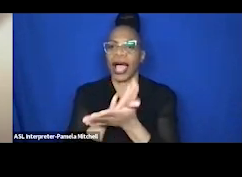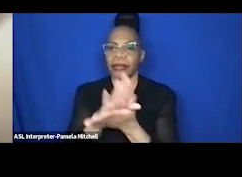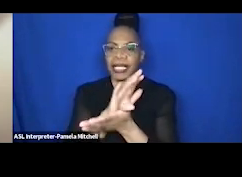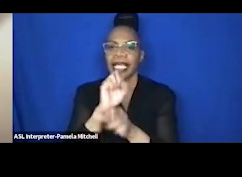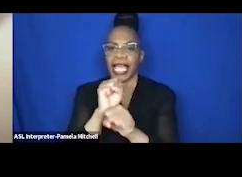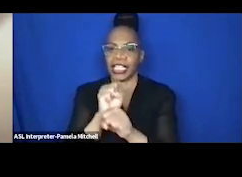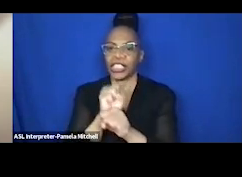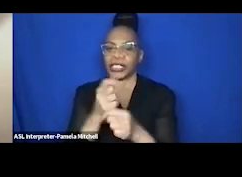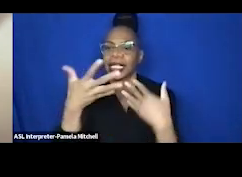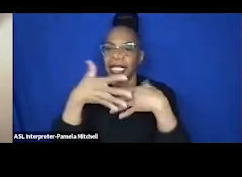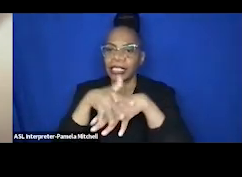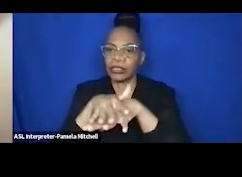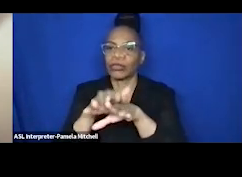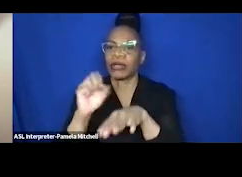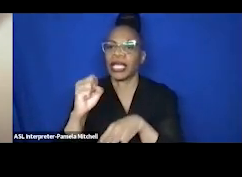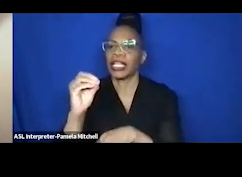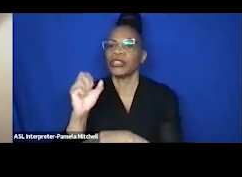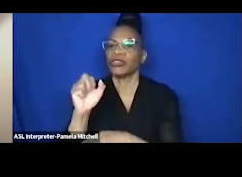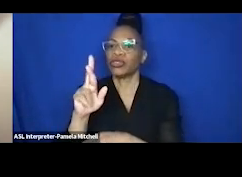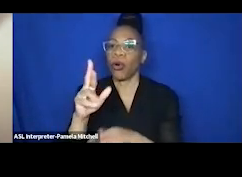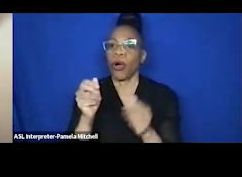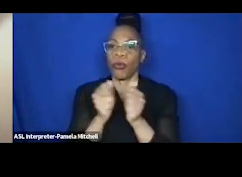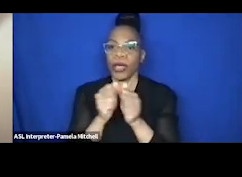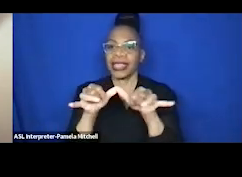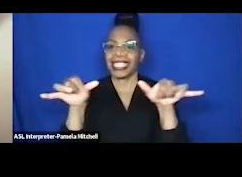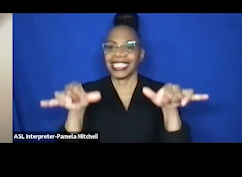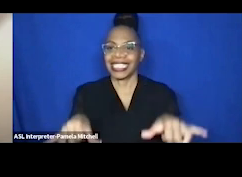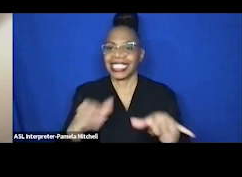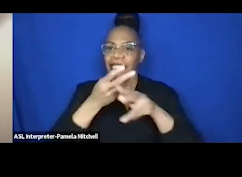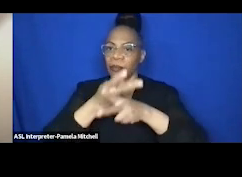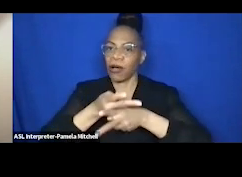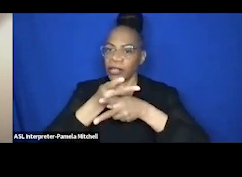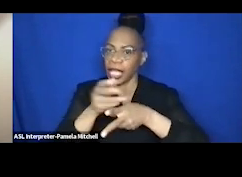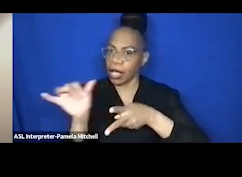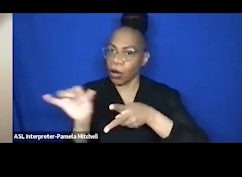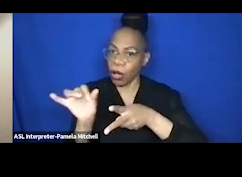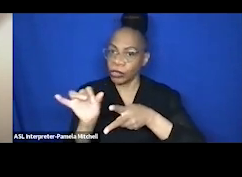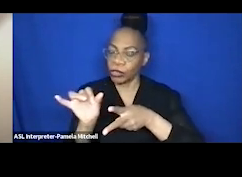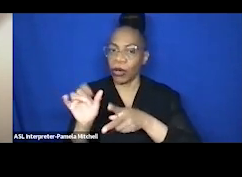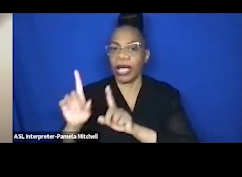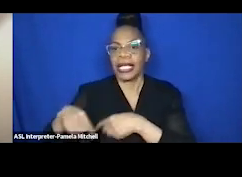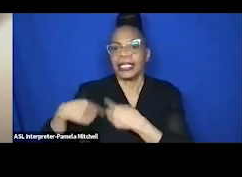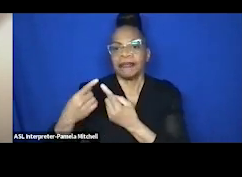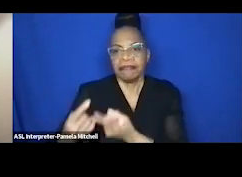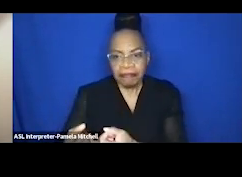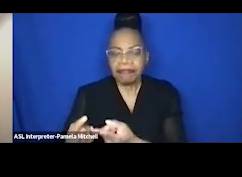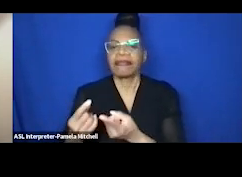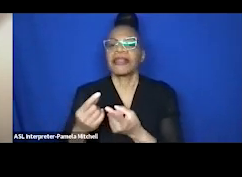with that system of care as well. And then, of course, since we really were kind of starting at zero,